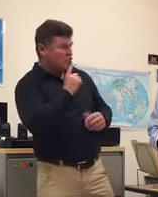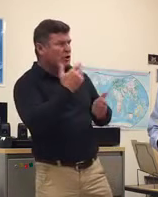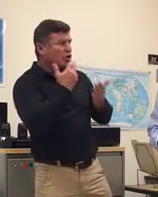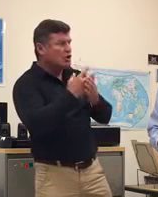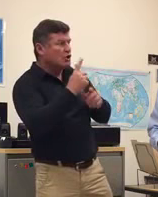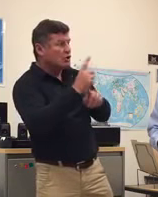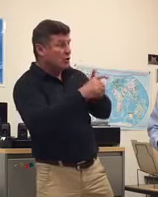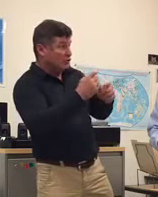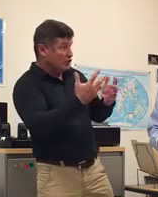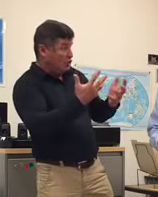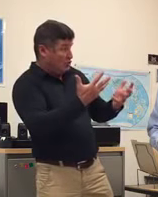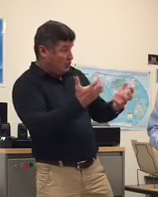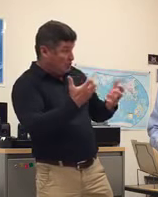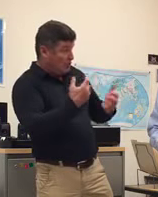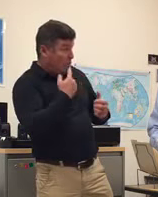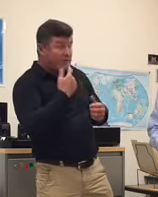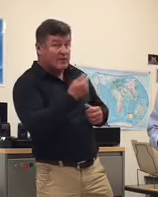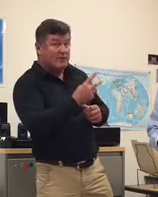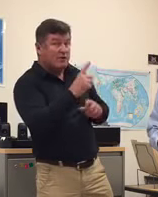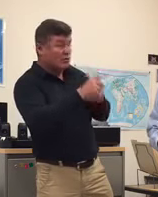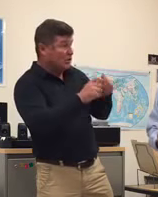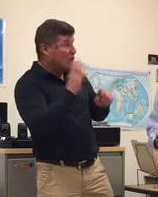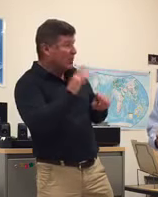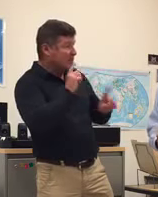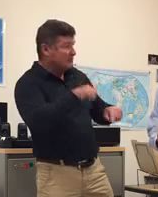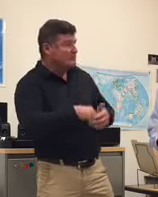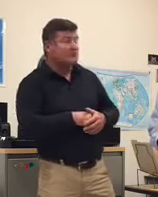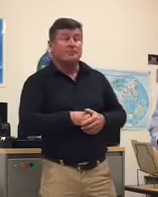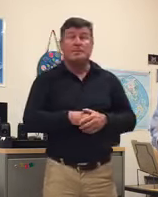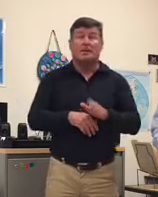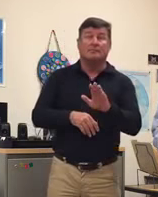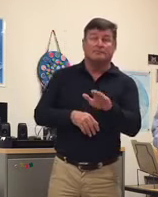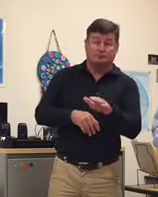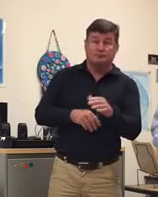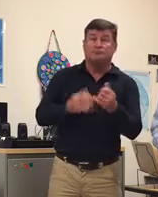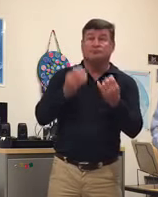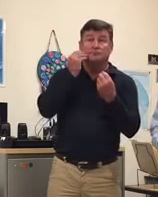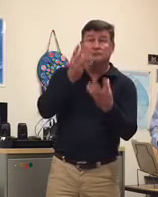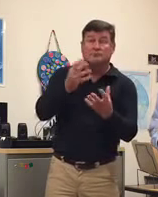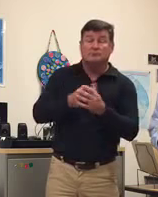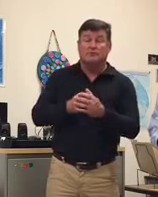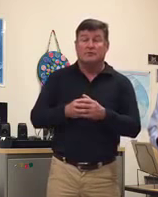[Woman] Steven, we have some really good questions, I'd like you to answer a few of them. Would you tell them that we have a few questions that we're gonna answer?